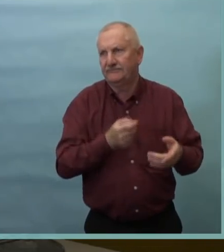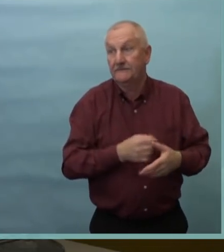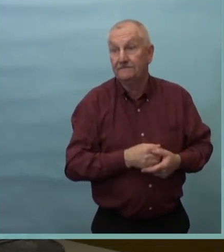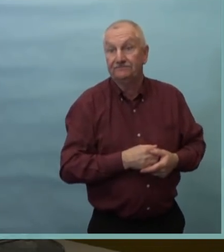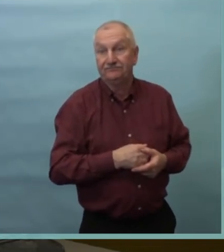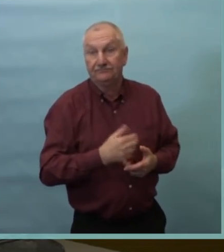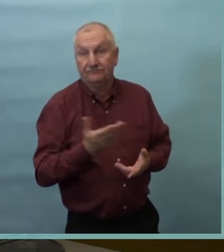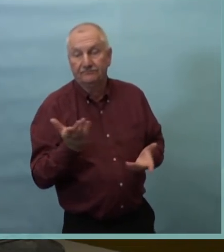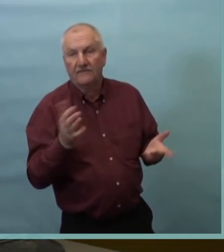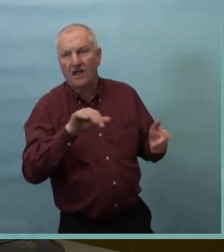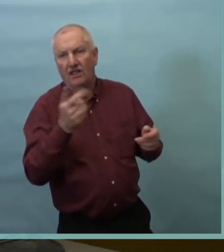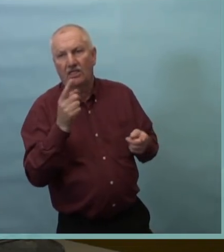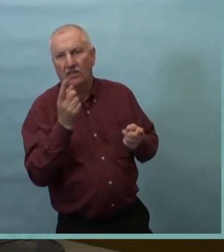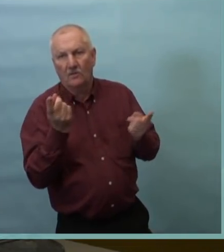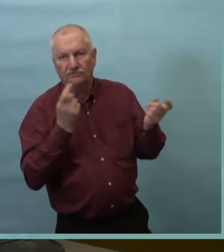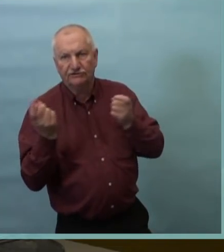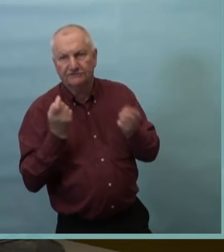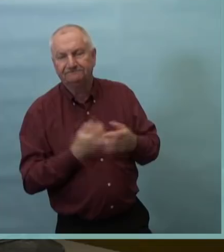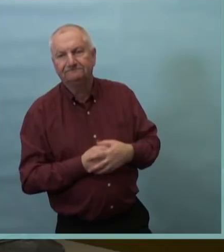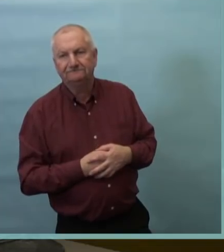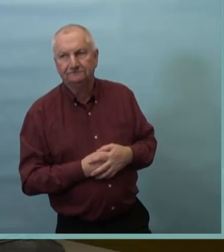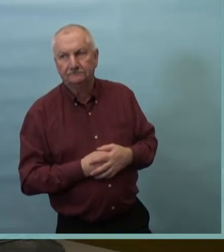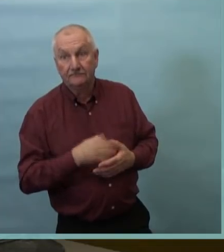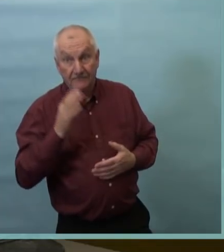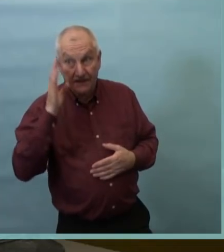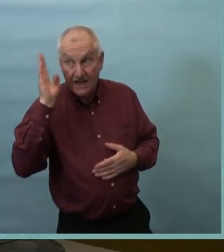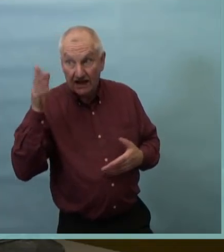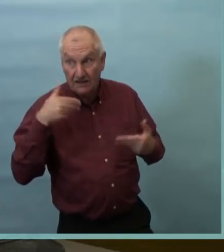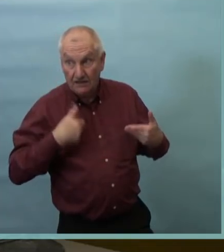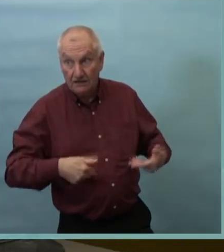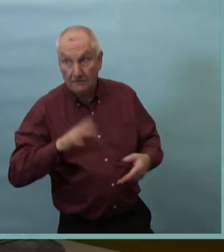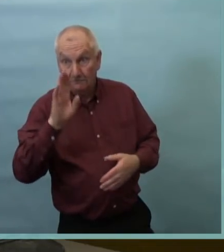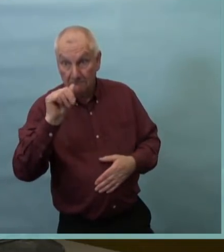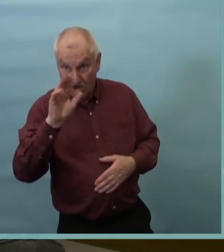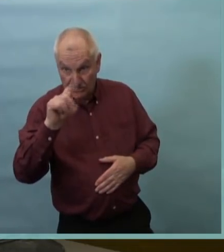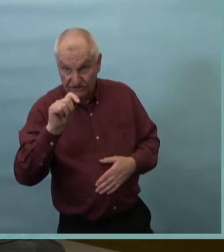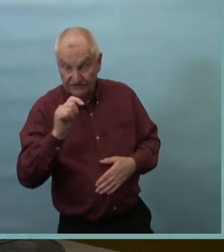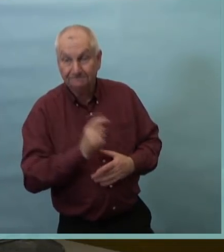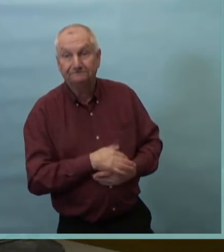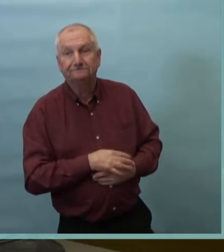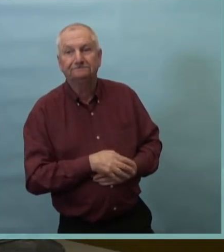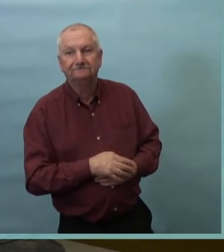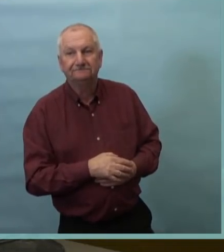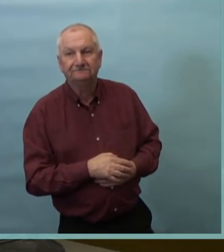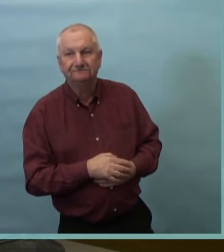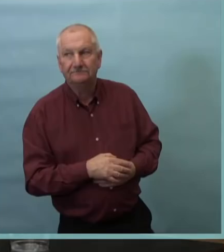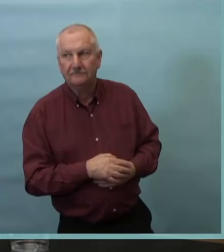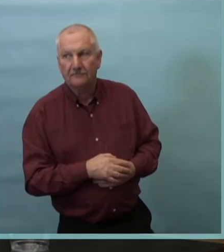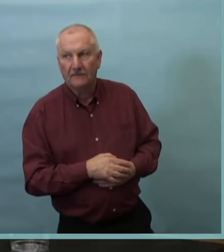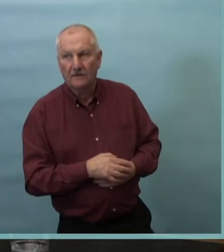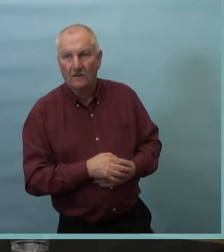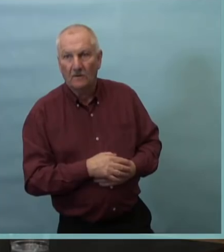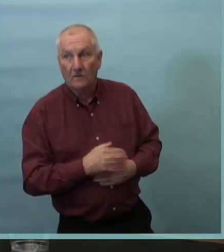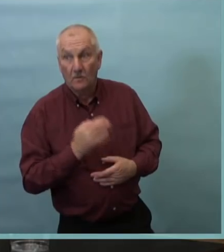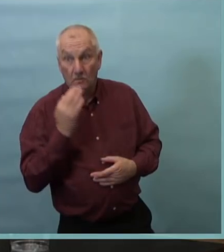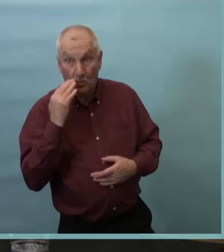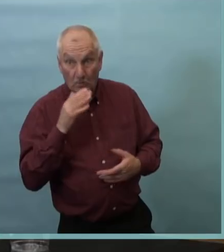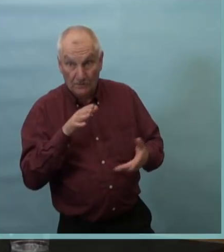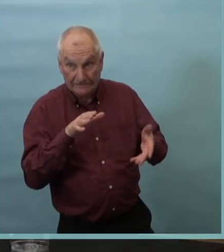Public Health completed its investigation into death number five so